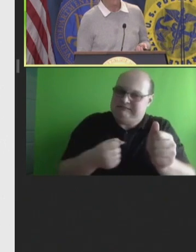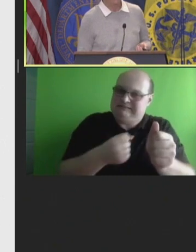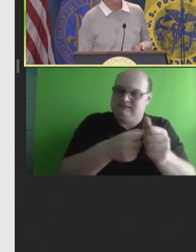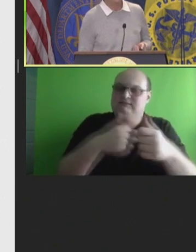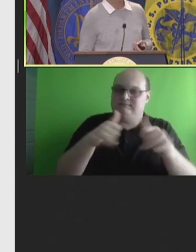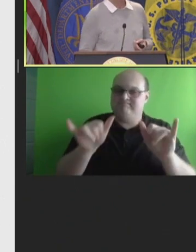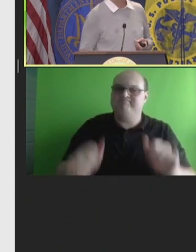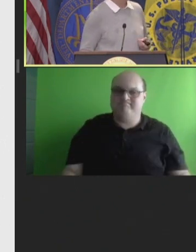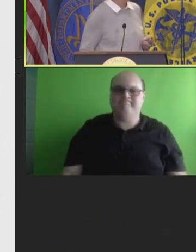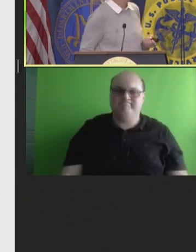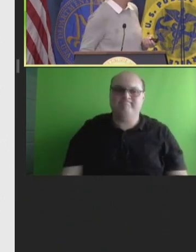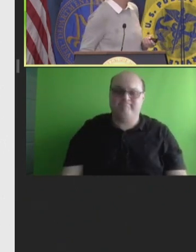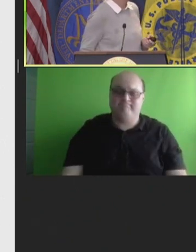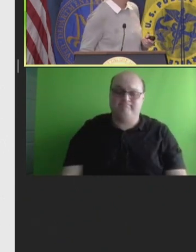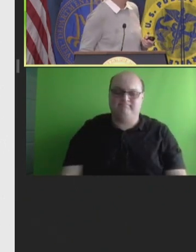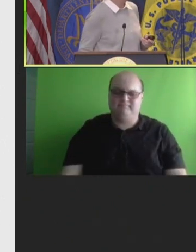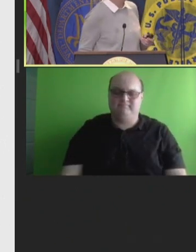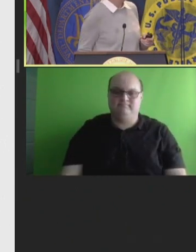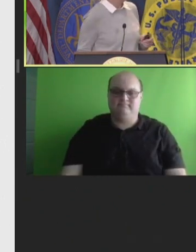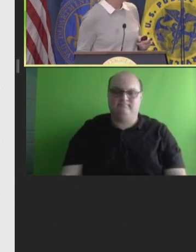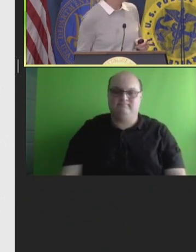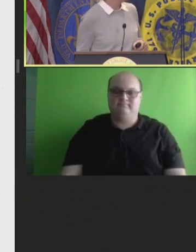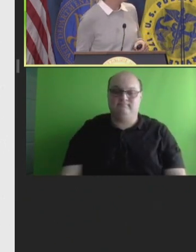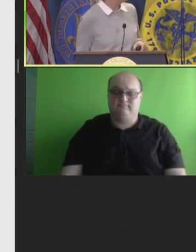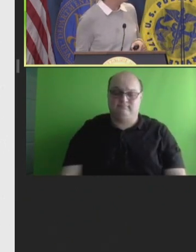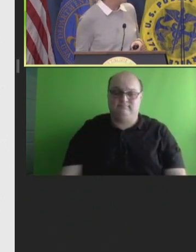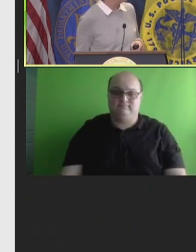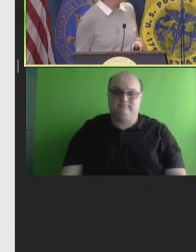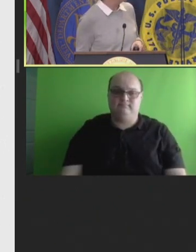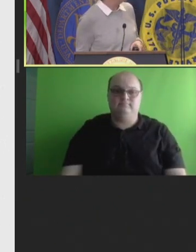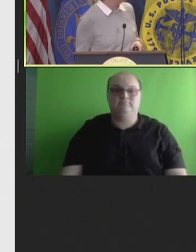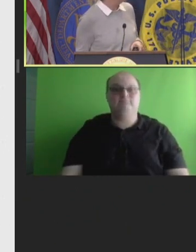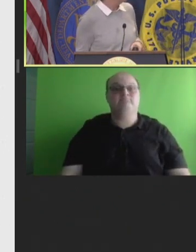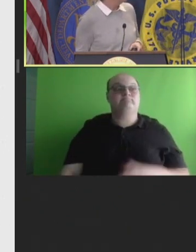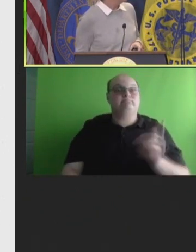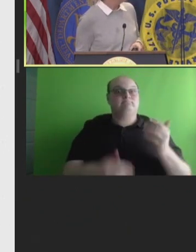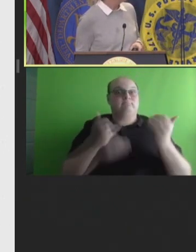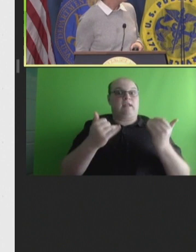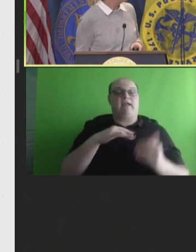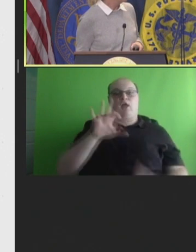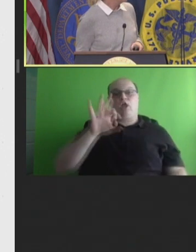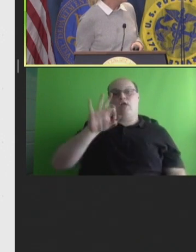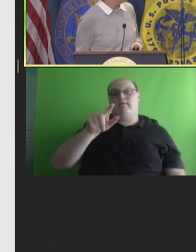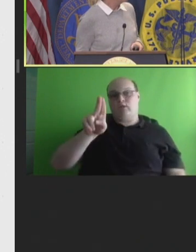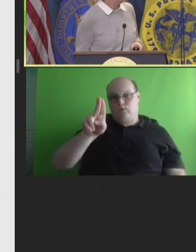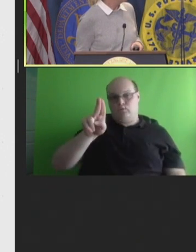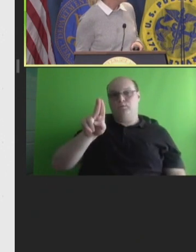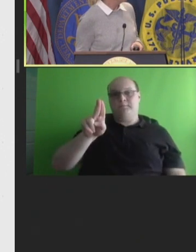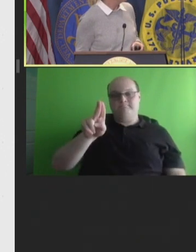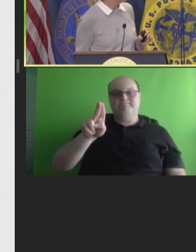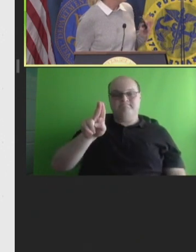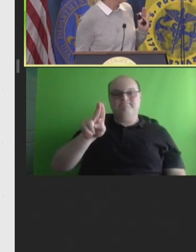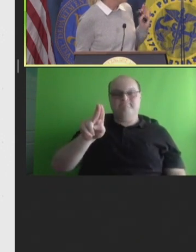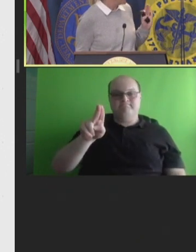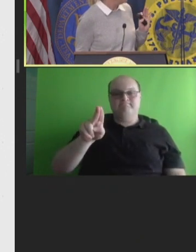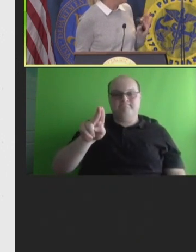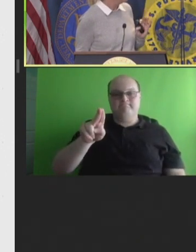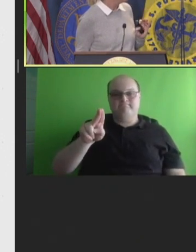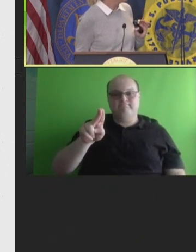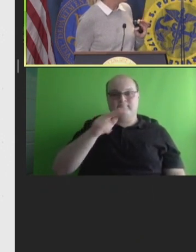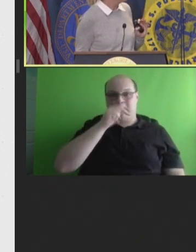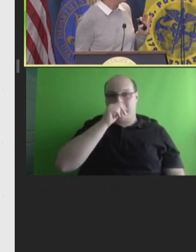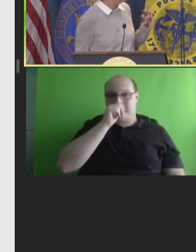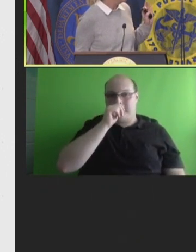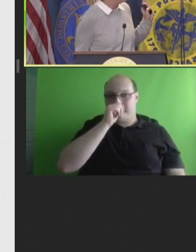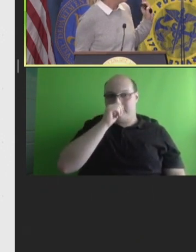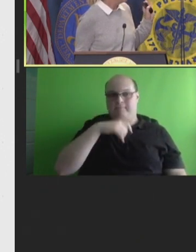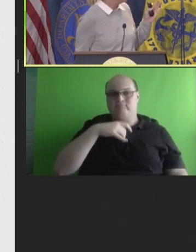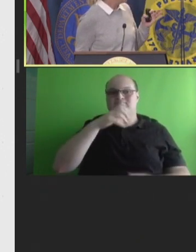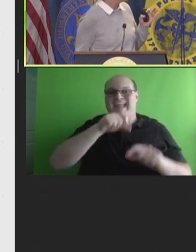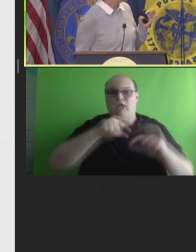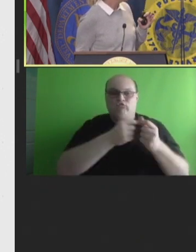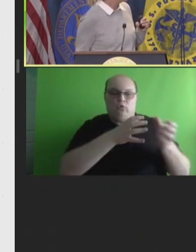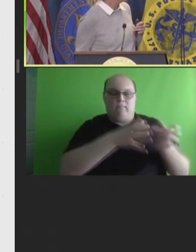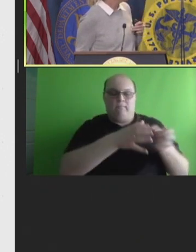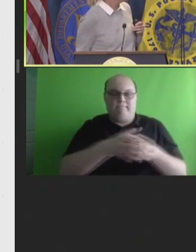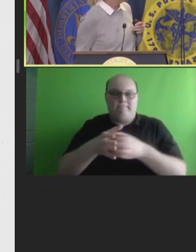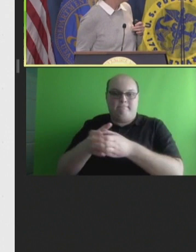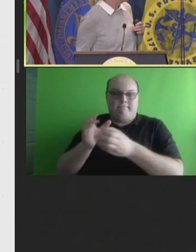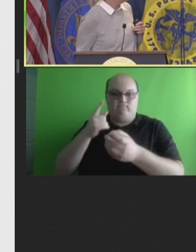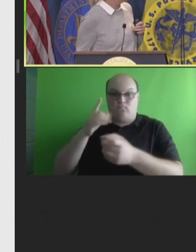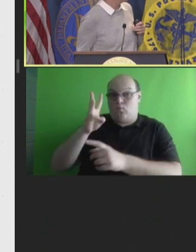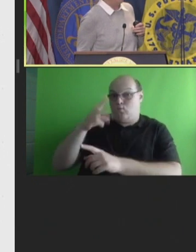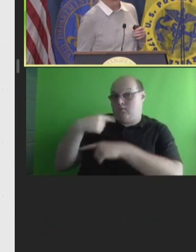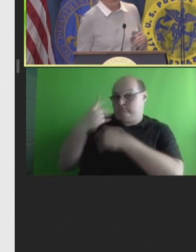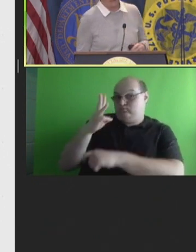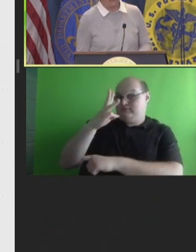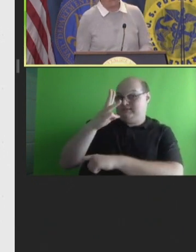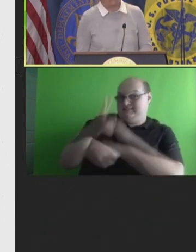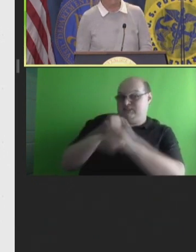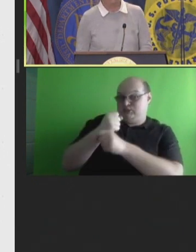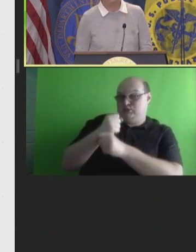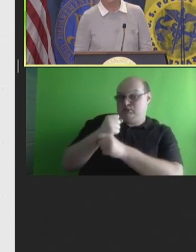And then this shows flu vaccine for -- by age group for the last six years. And the